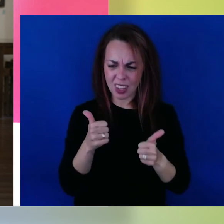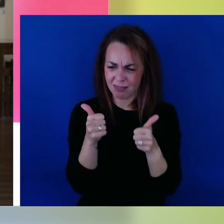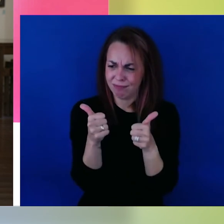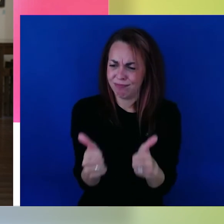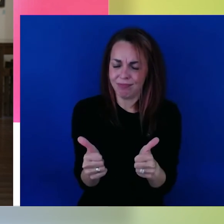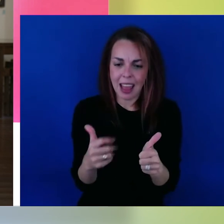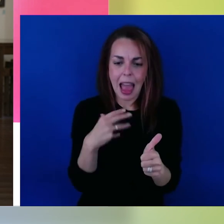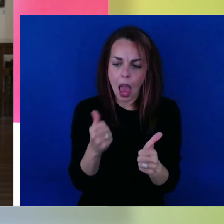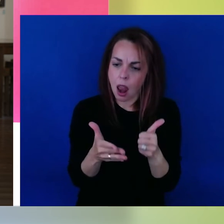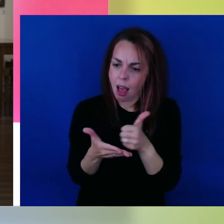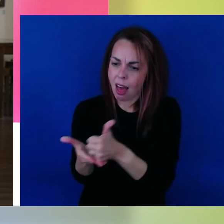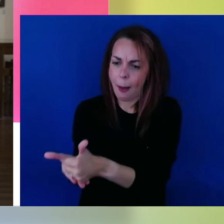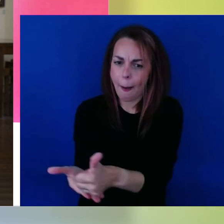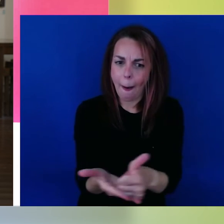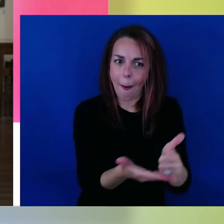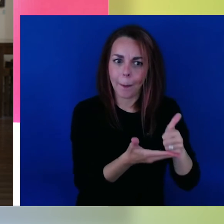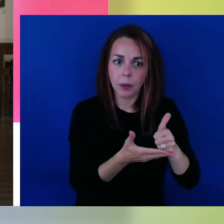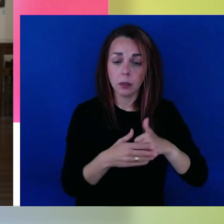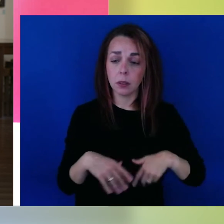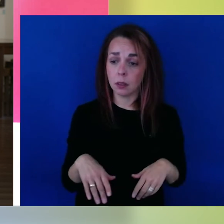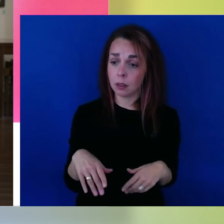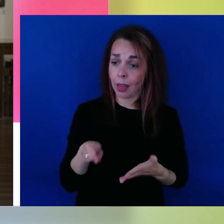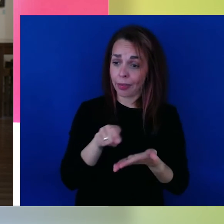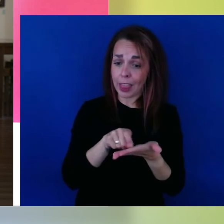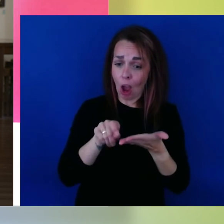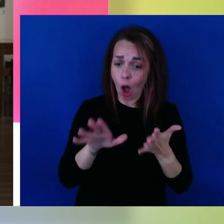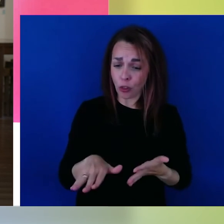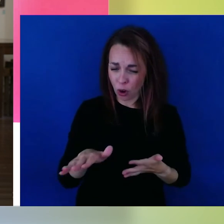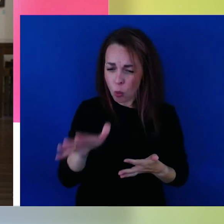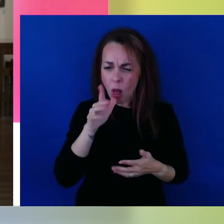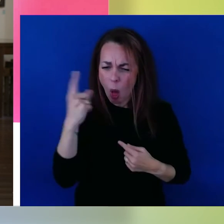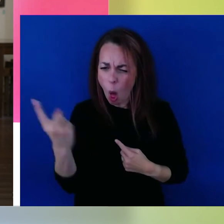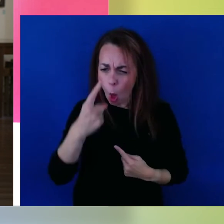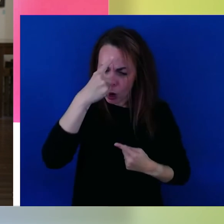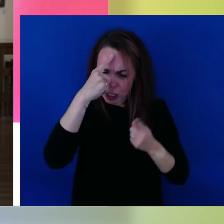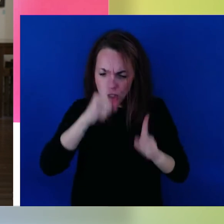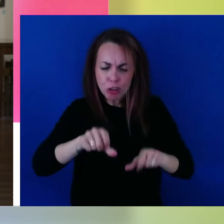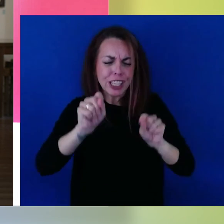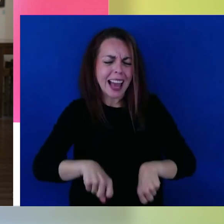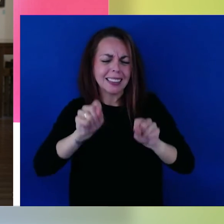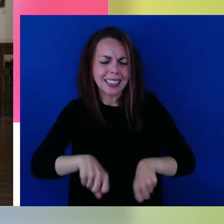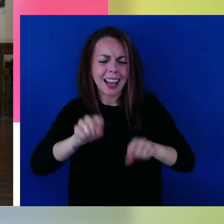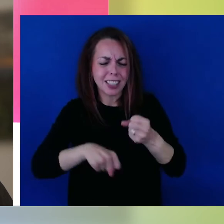You won't agree with the author on everything and that is perfectly fine,